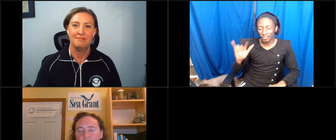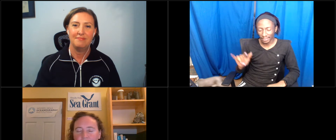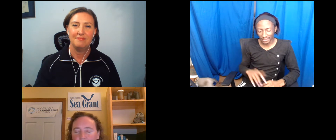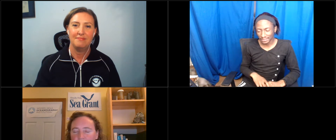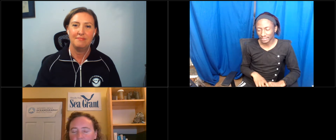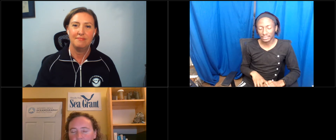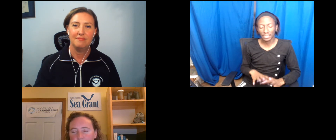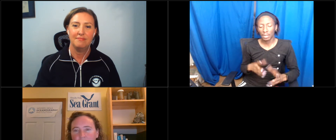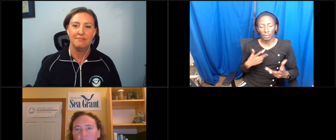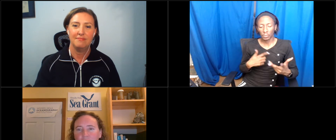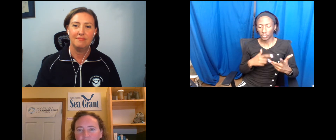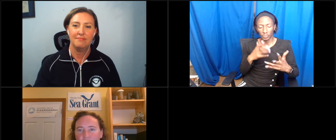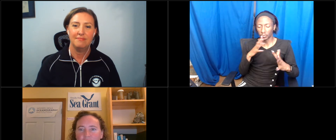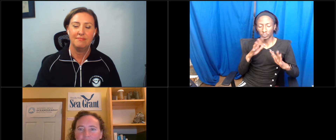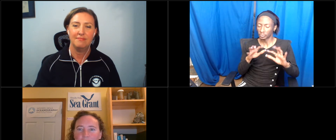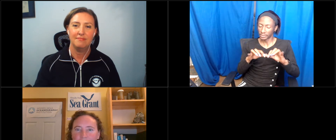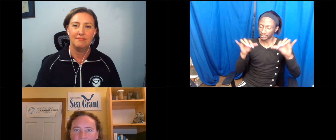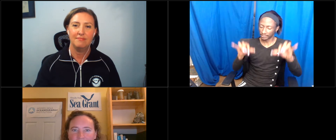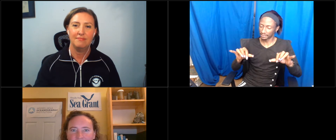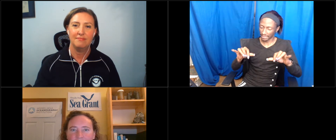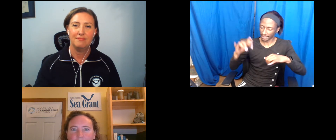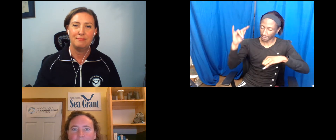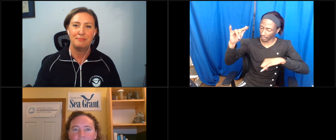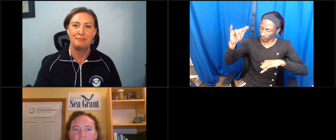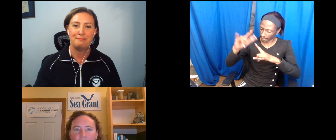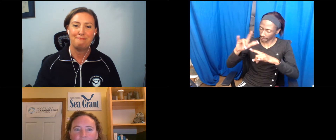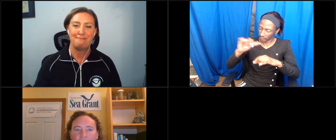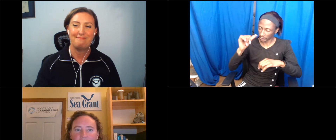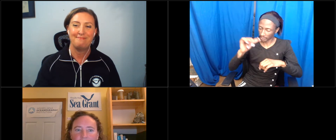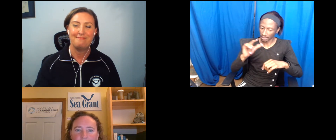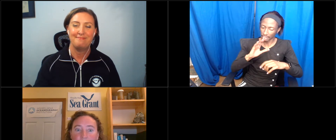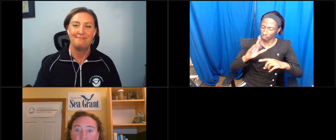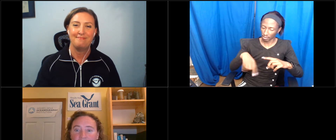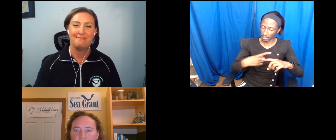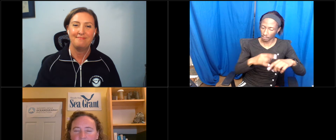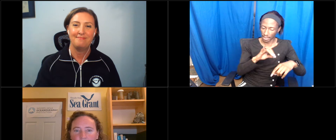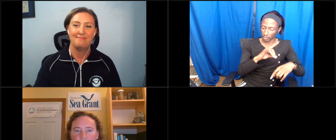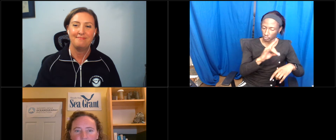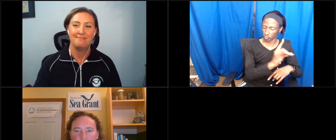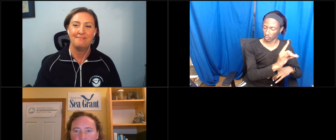We are still going to talk about a tool that's used on airplanes. But I'm going to invite Brandon to come over.